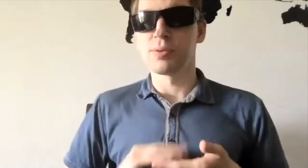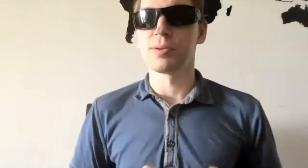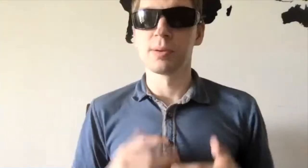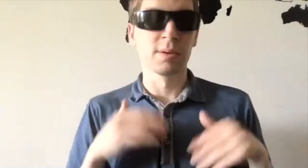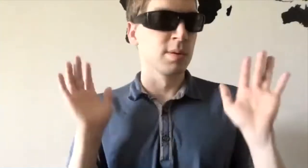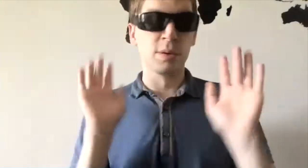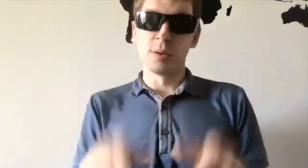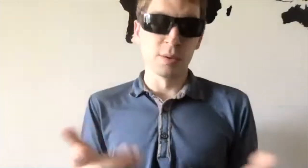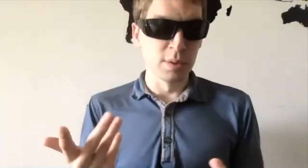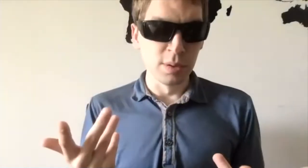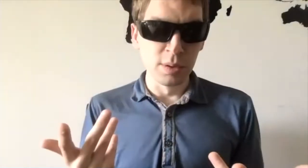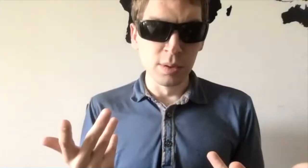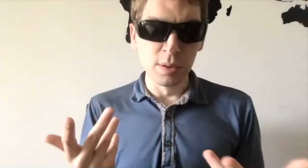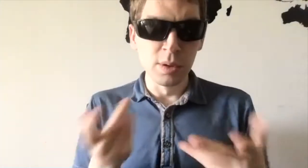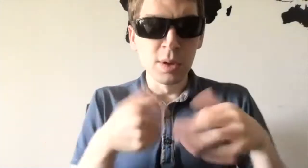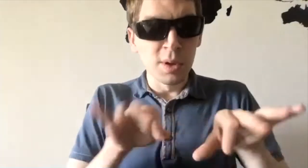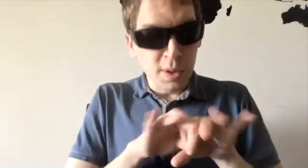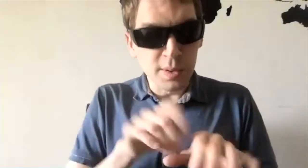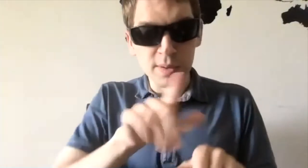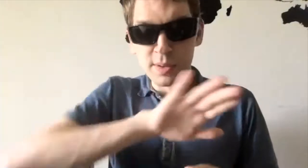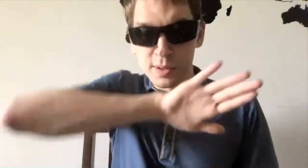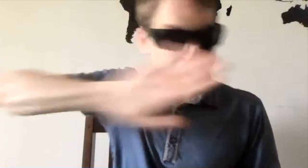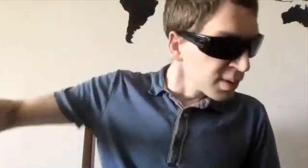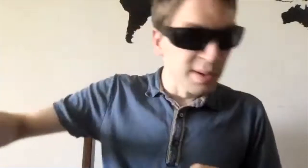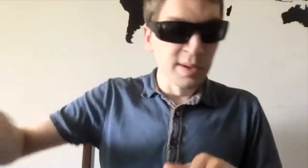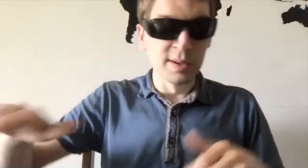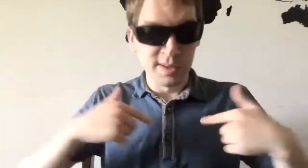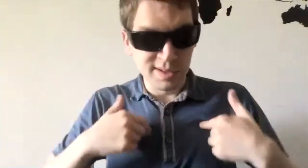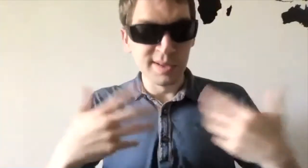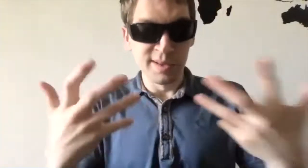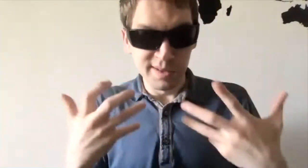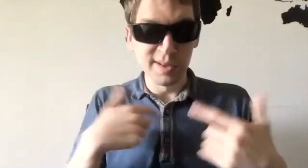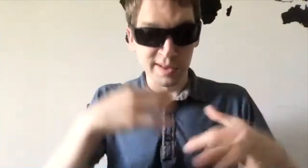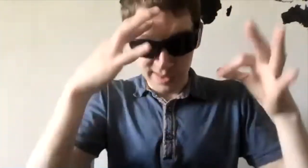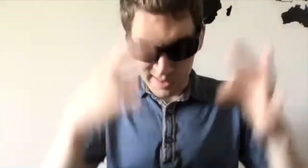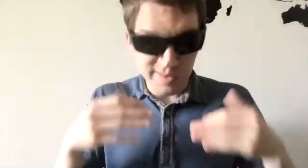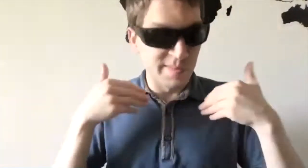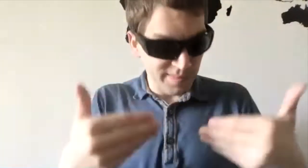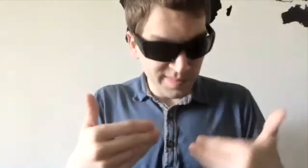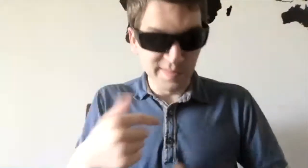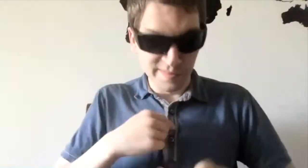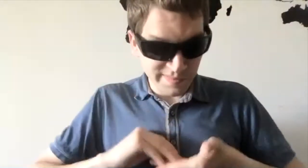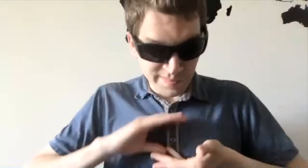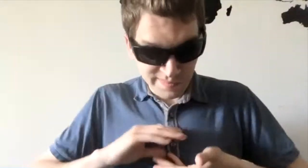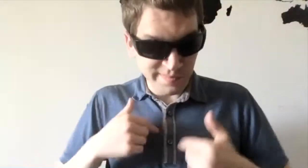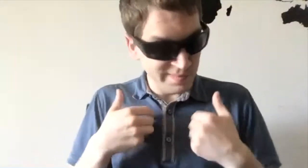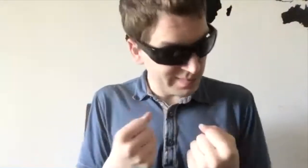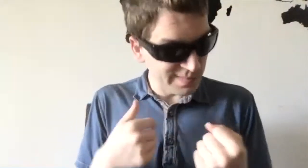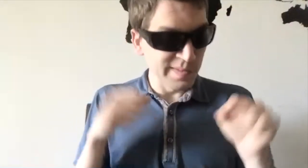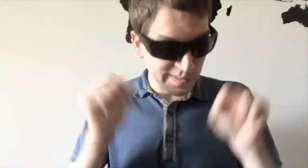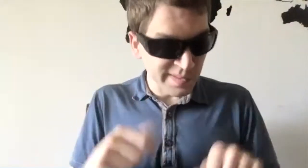You shouldn't give up on that. It's important to push those things aside and just go for it.